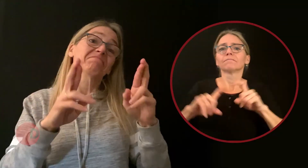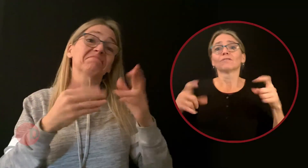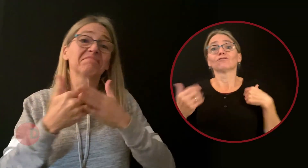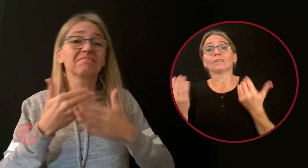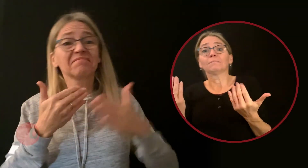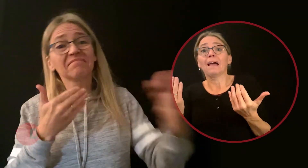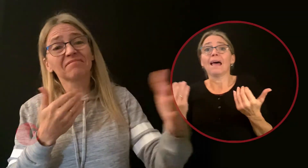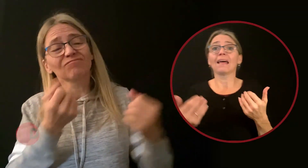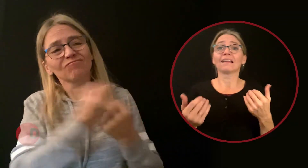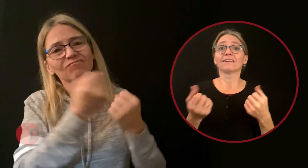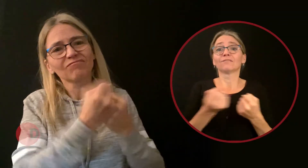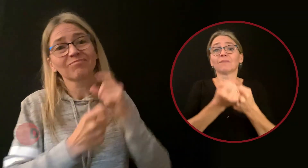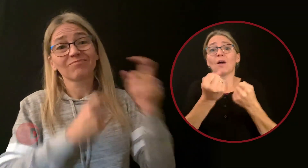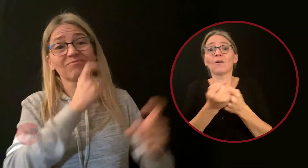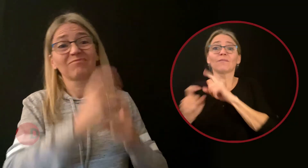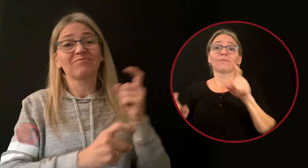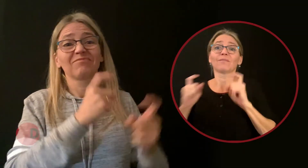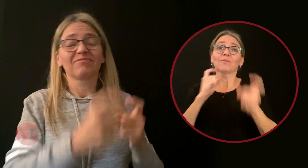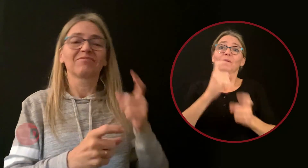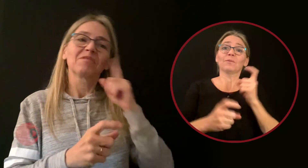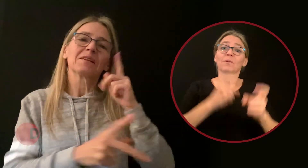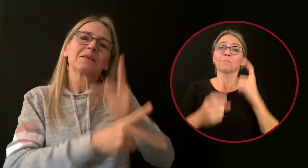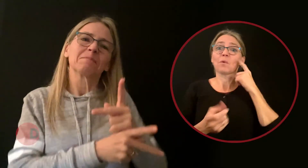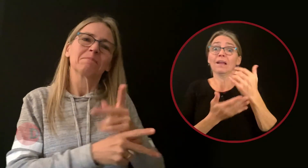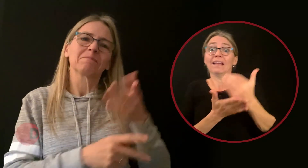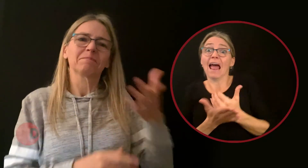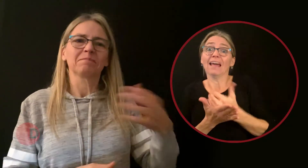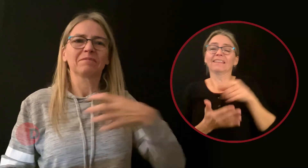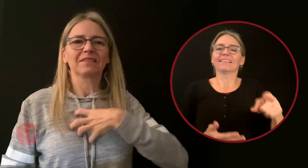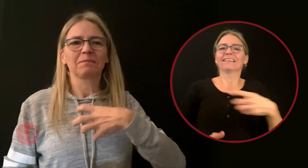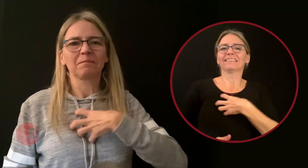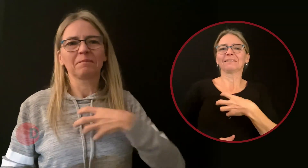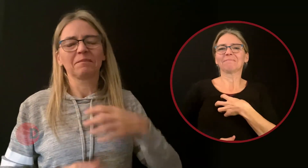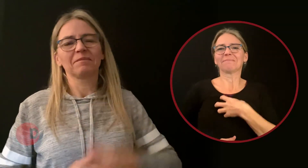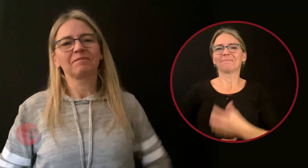solutions and continue to support and donate money. We need to keep CLSM.